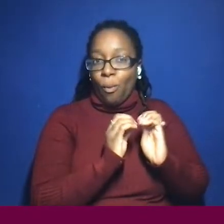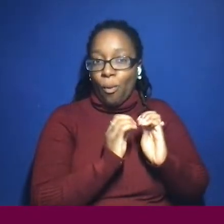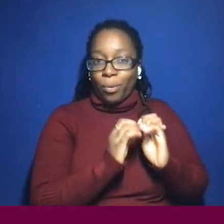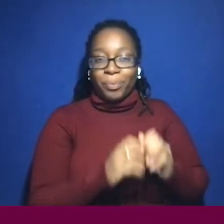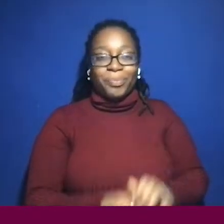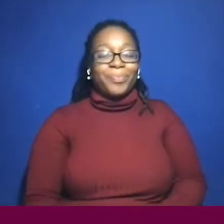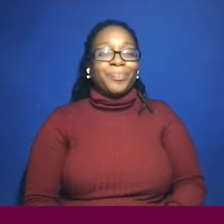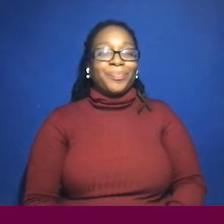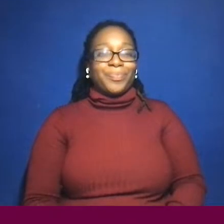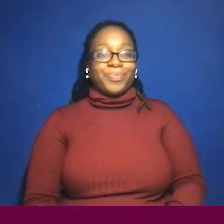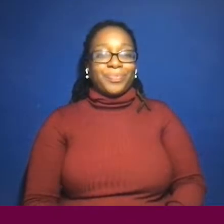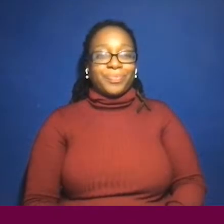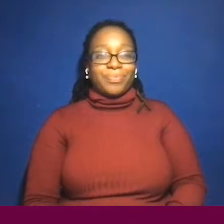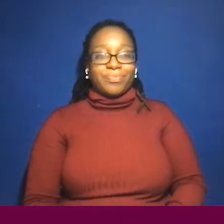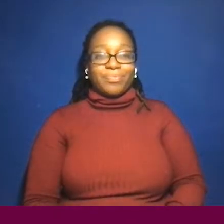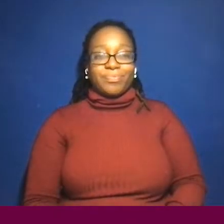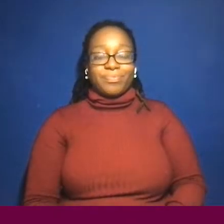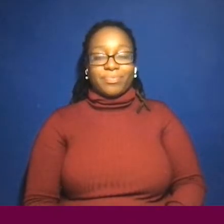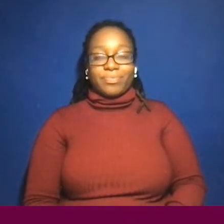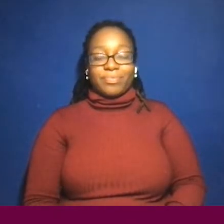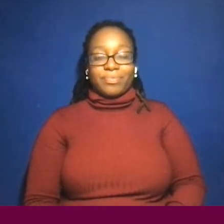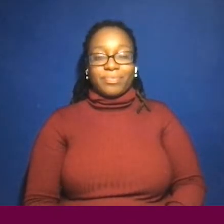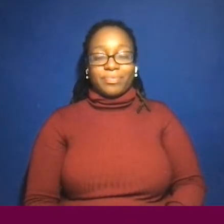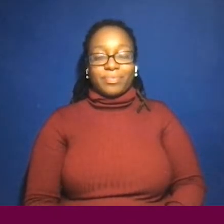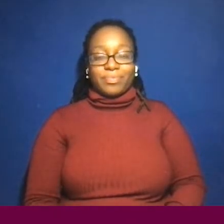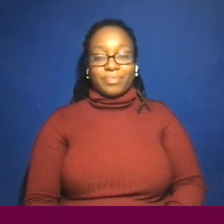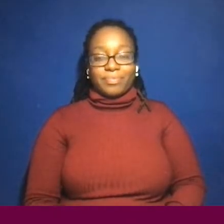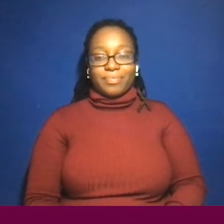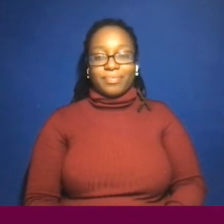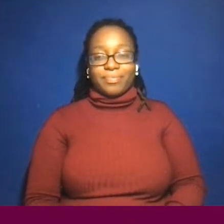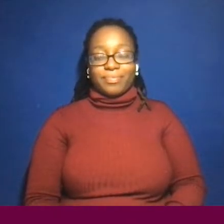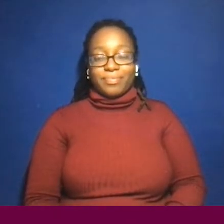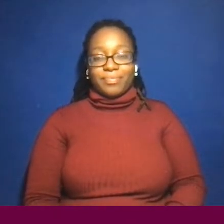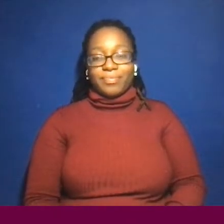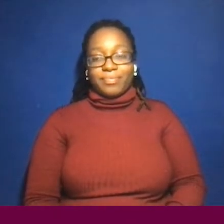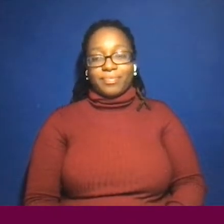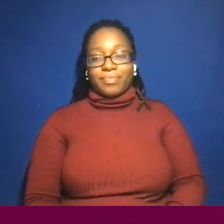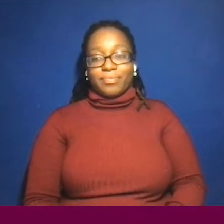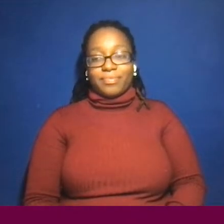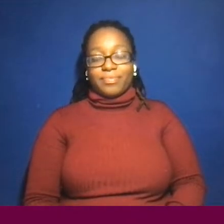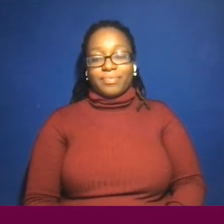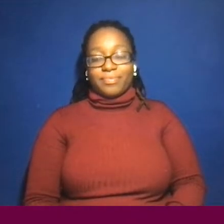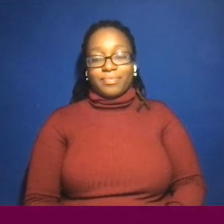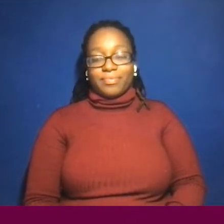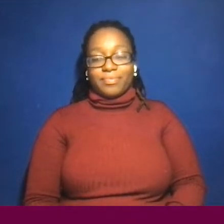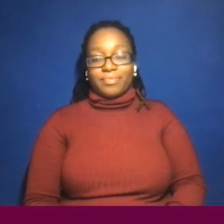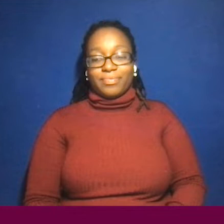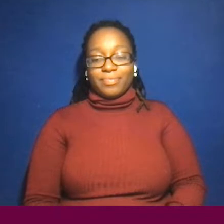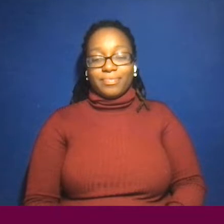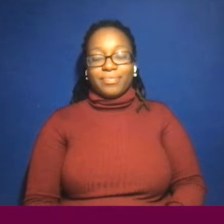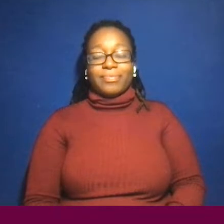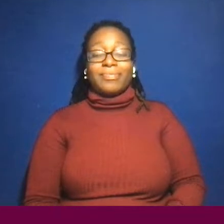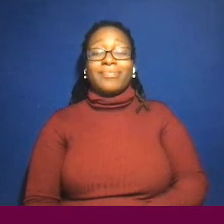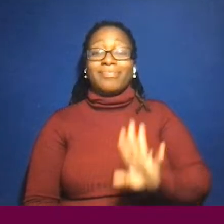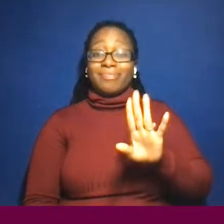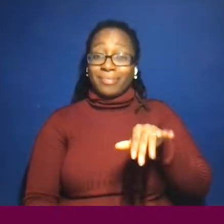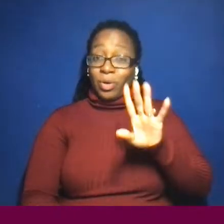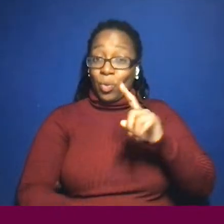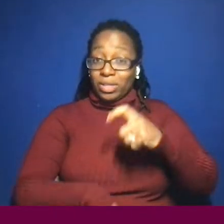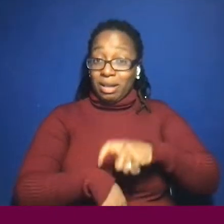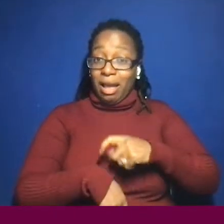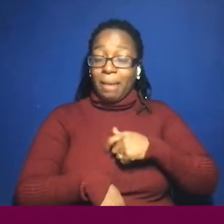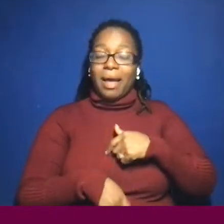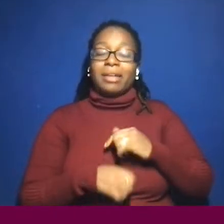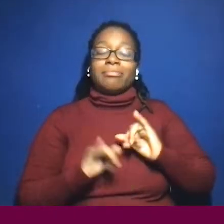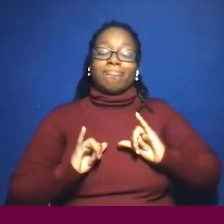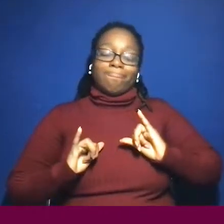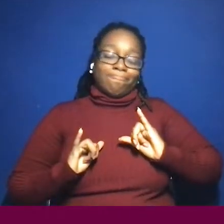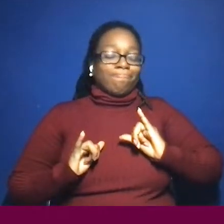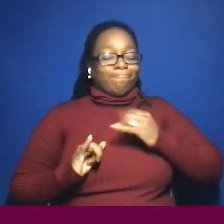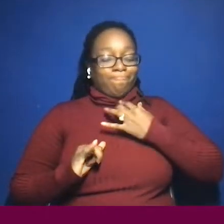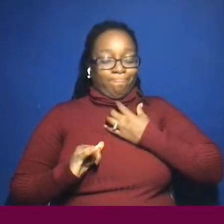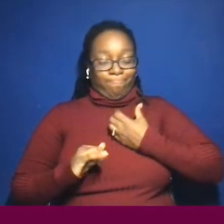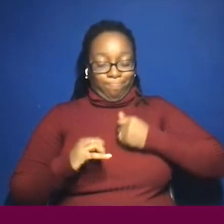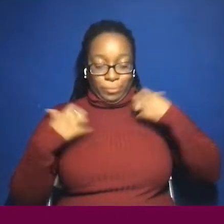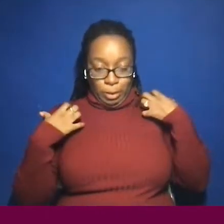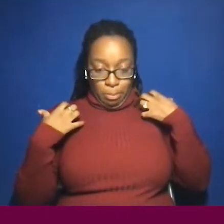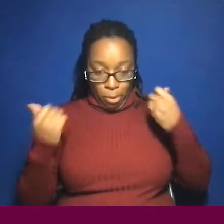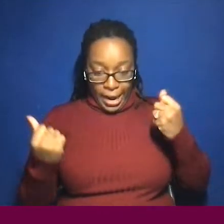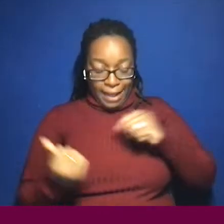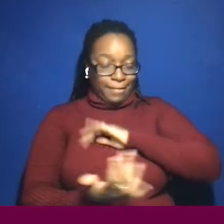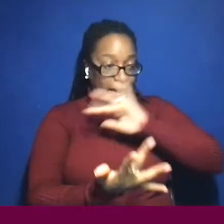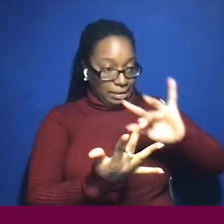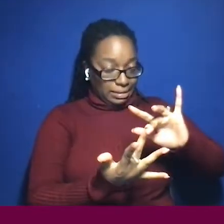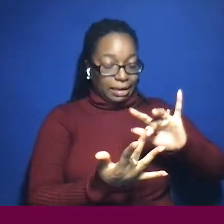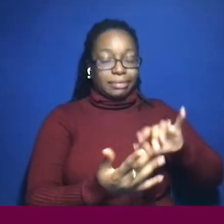And so I got real brave one time and reached out and thought, "Well, I'll never hear back from